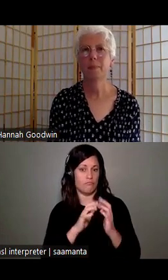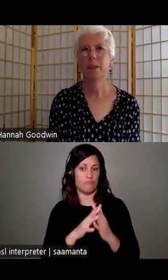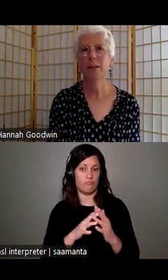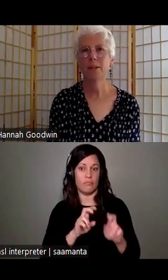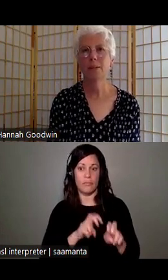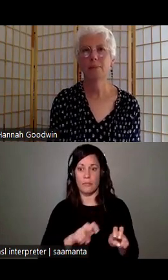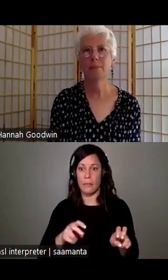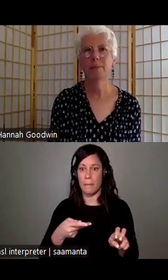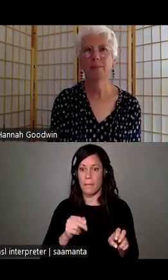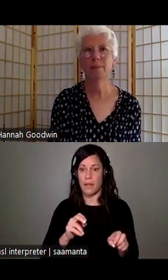Yes.